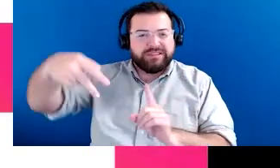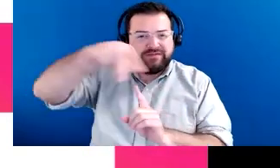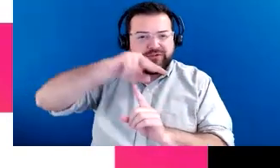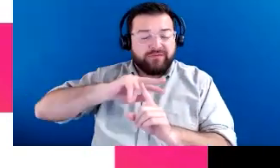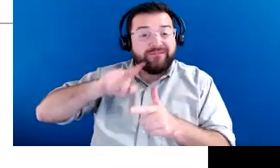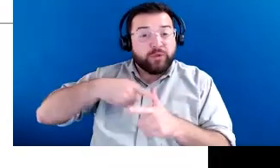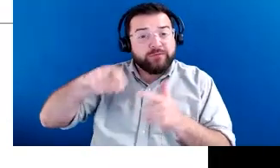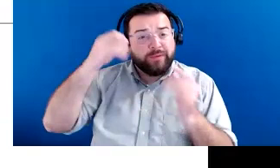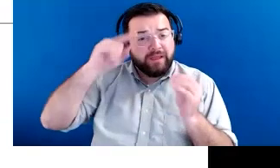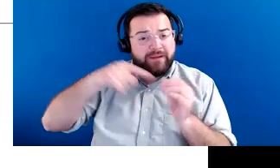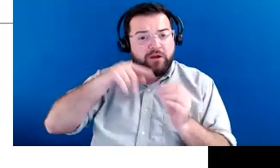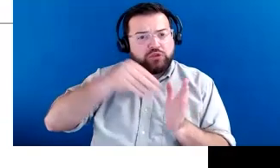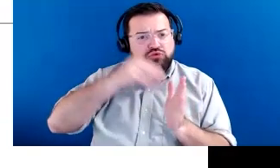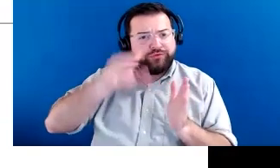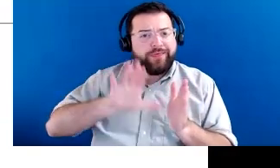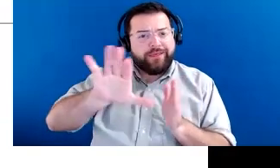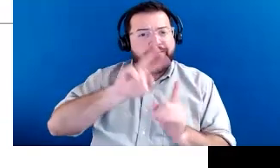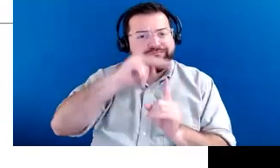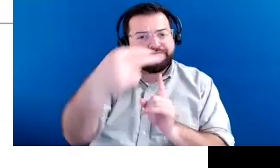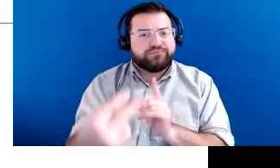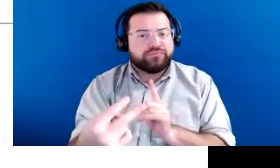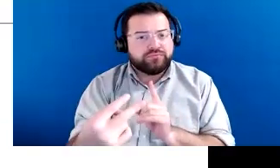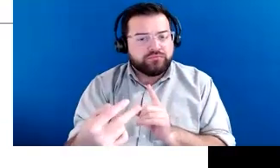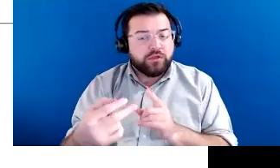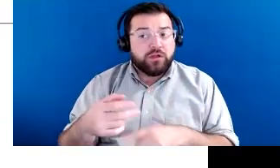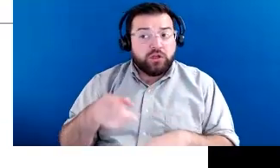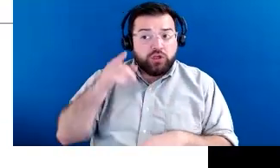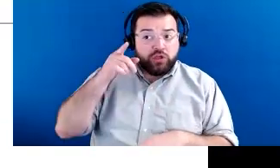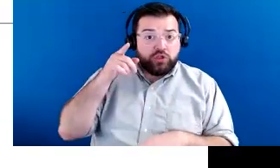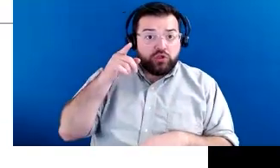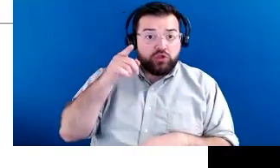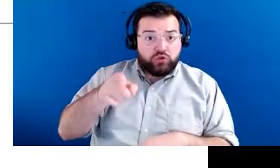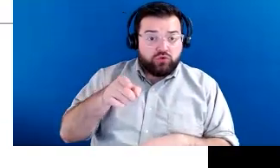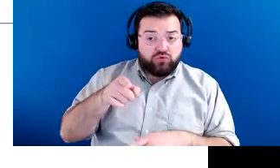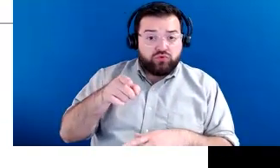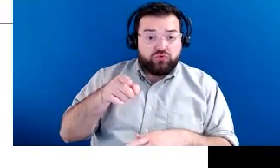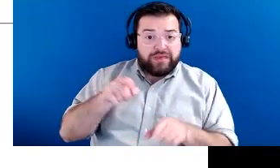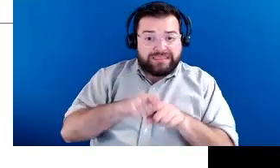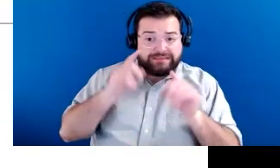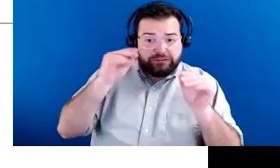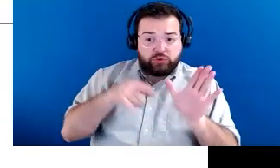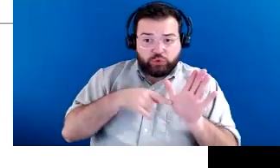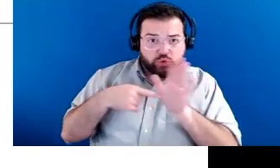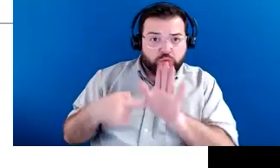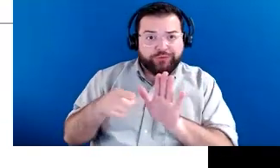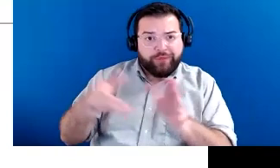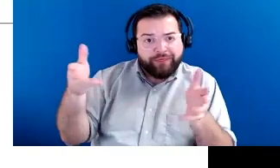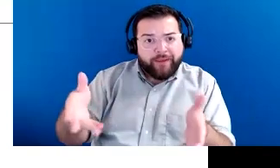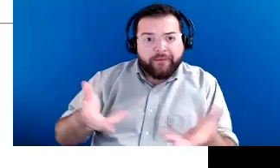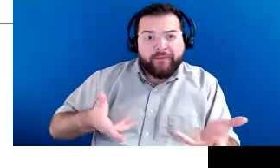point of view, you know, are you showing your presence? Are the students aware that you are engaged, that you're there,